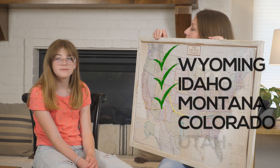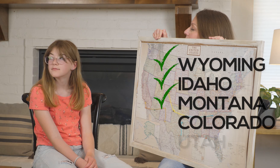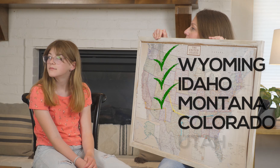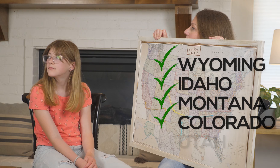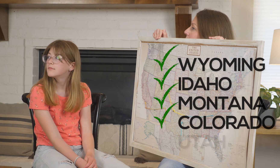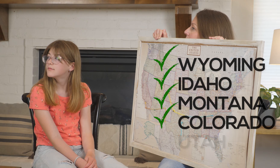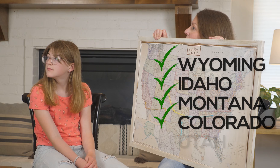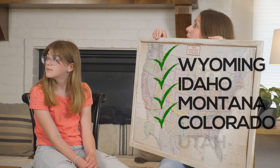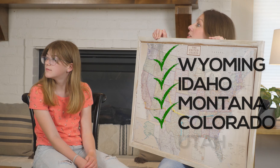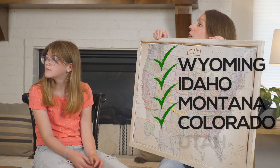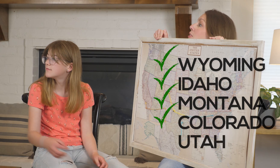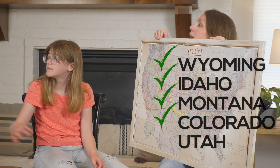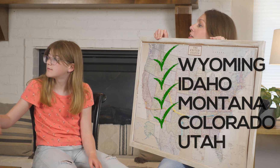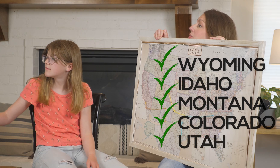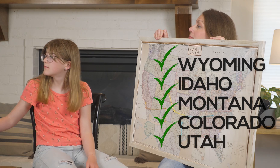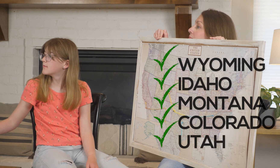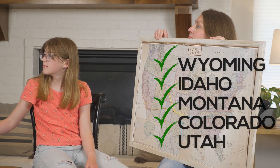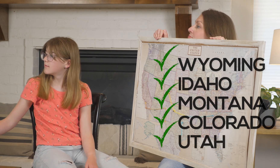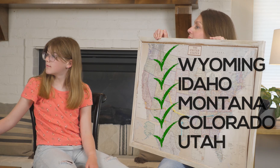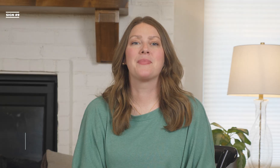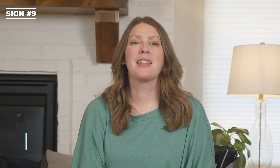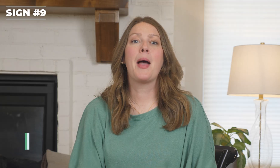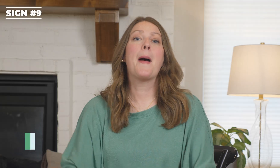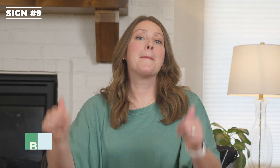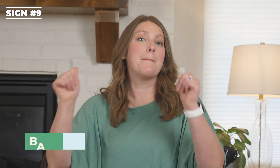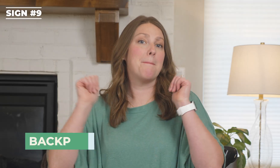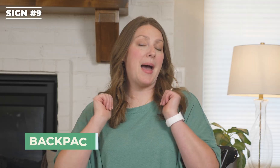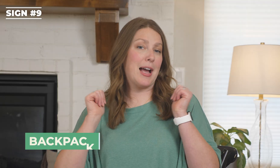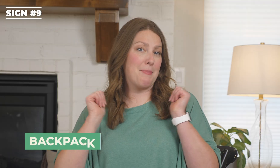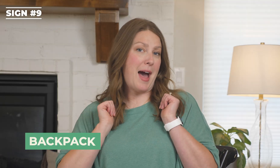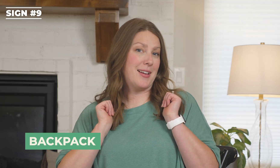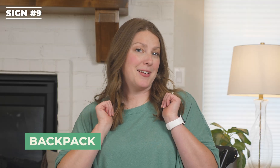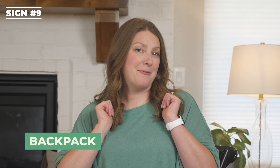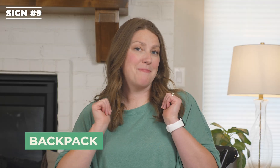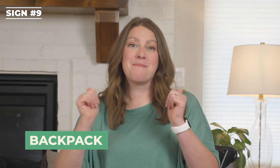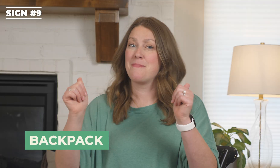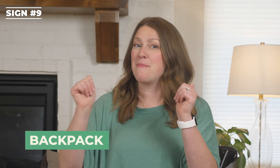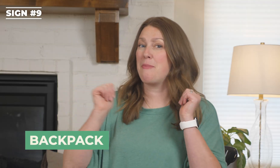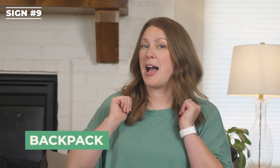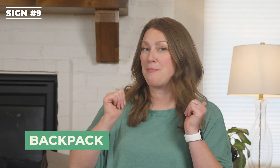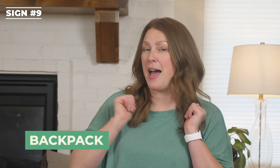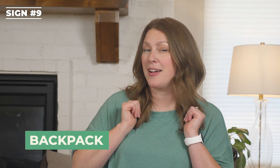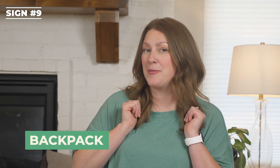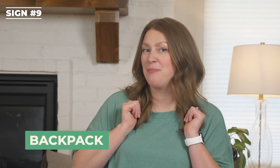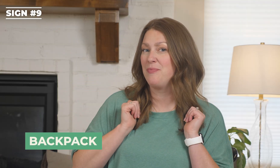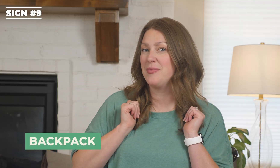Red and Colorado. Backpack.